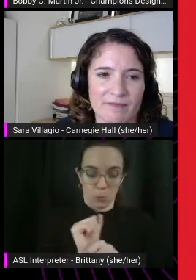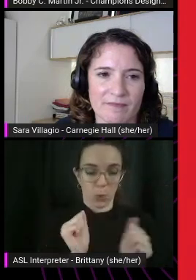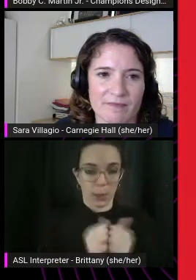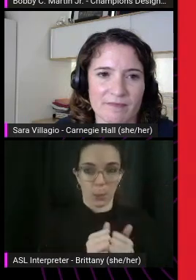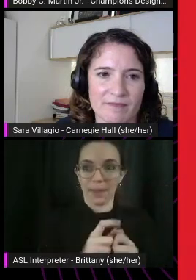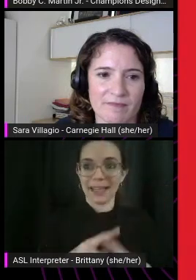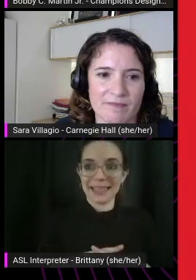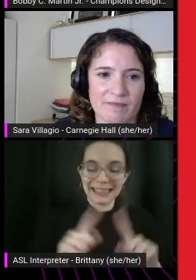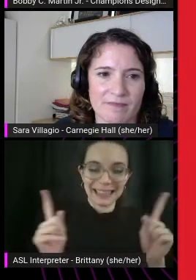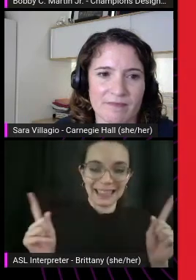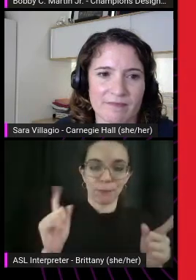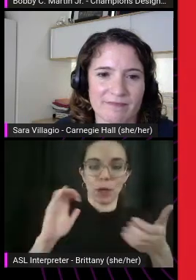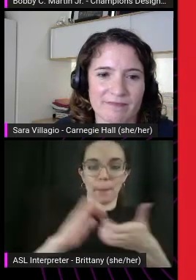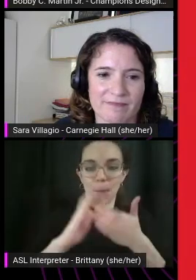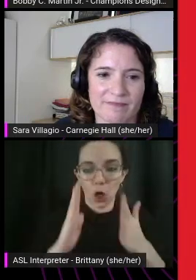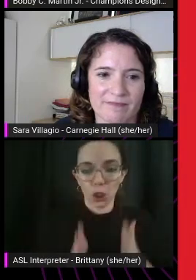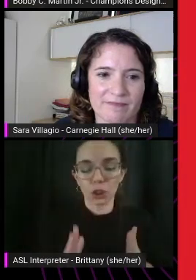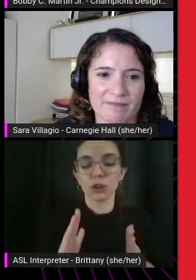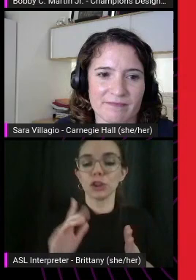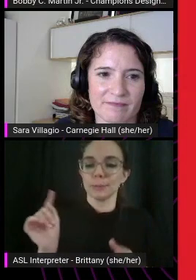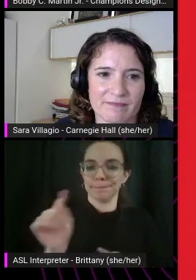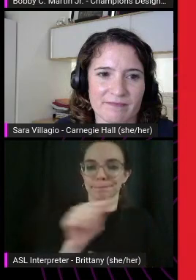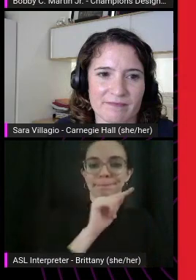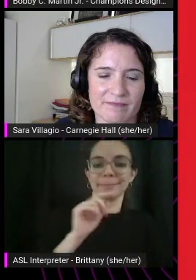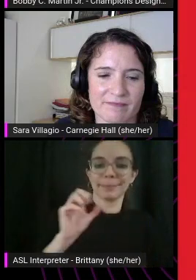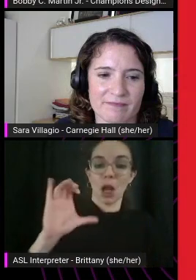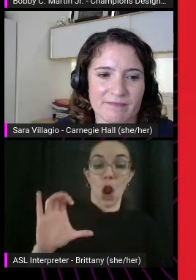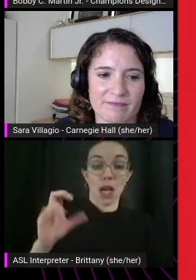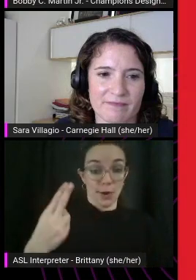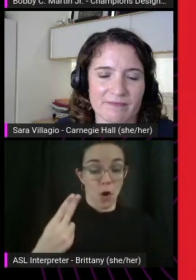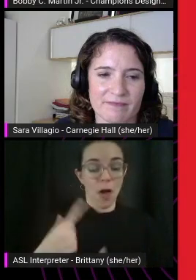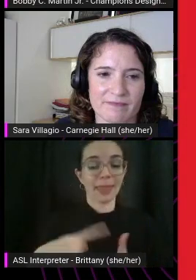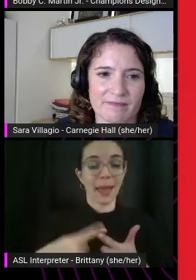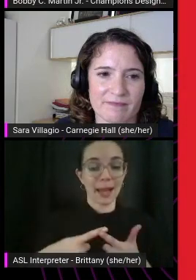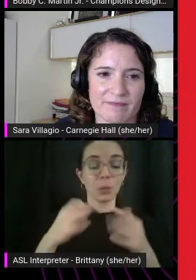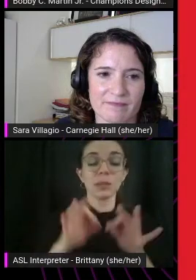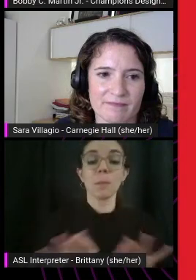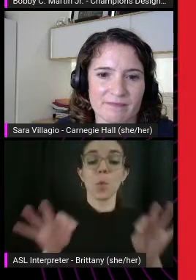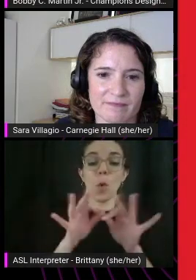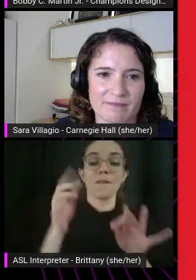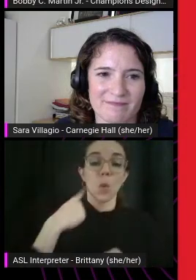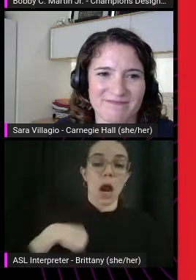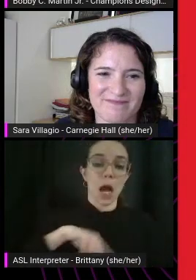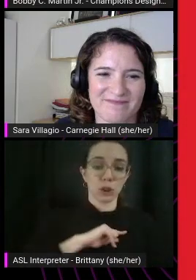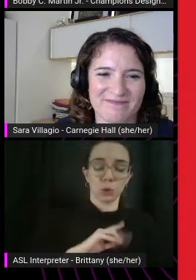and stakeholders within Carnegie Hall. And then it was important for us to just shut up and listen.